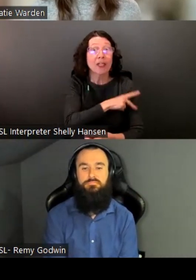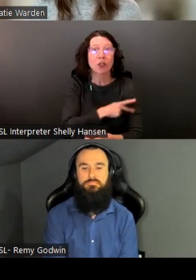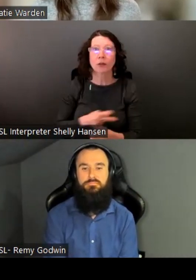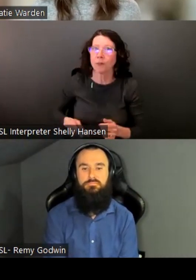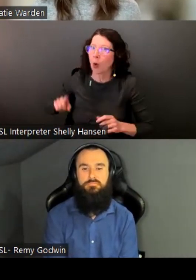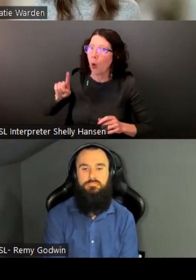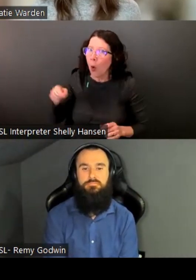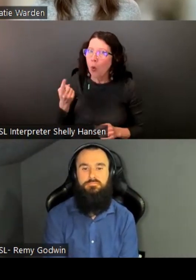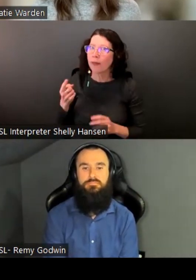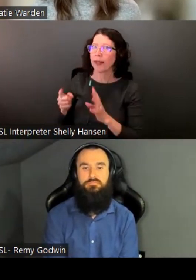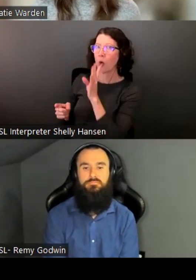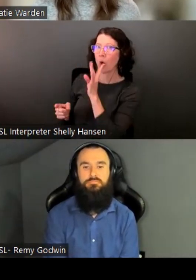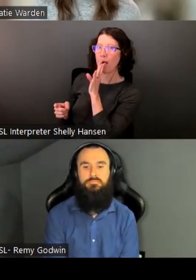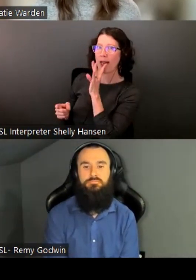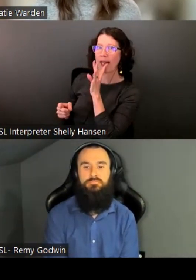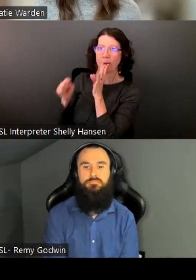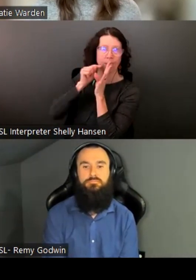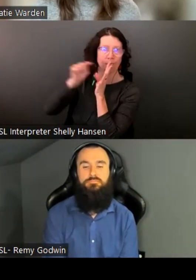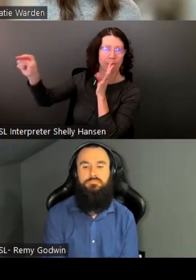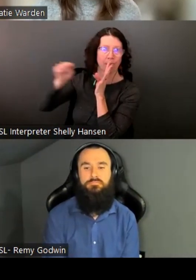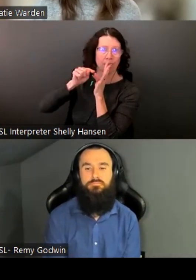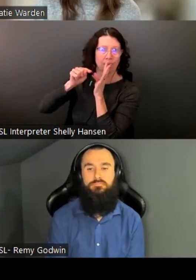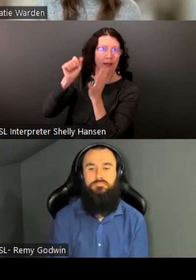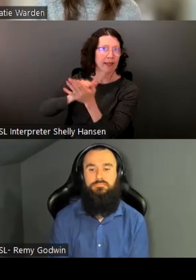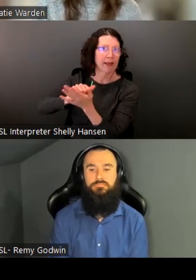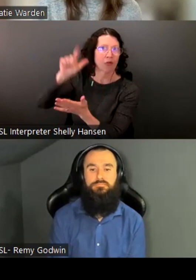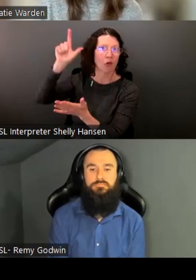When we only have one form of sharing information.